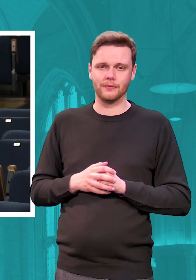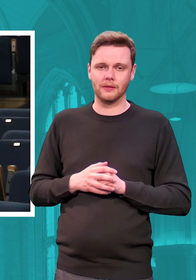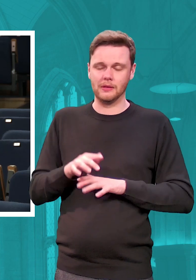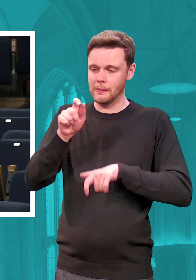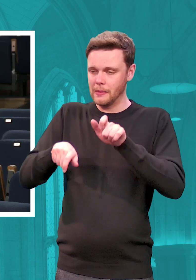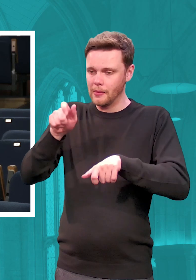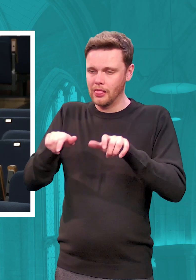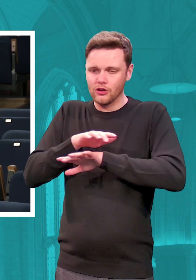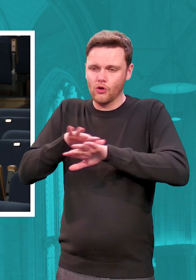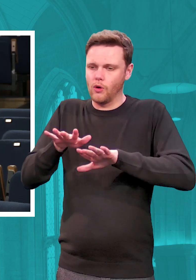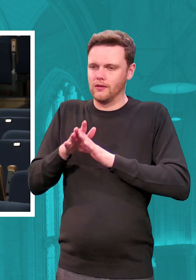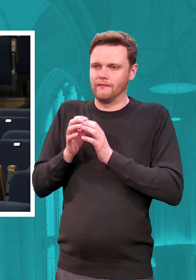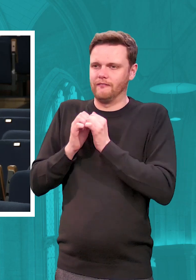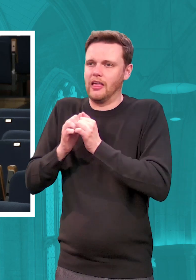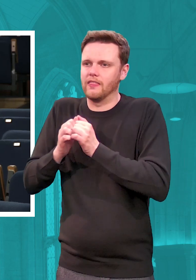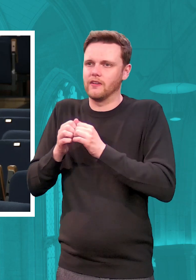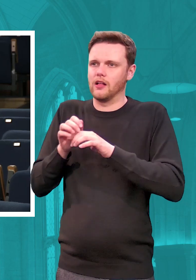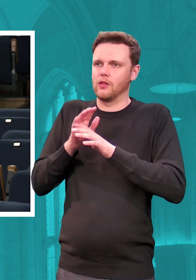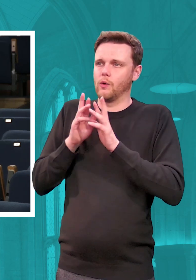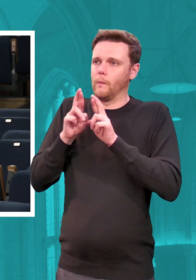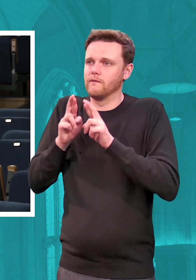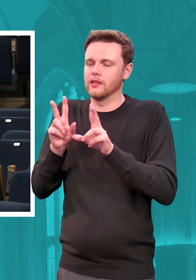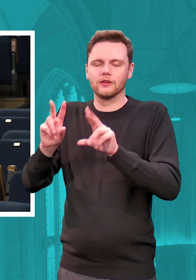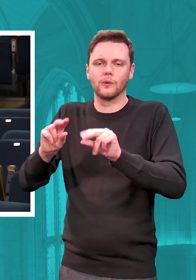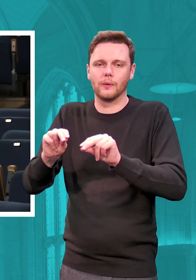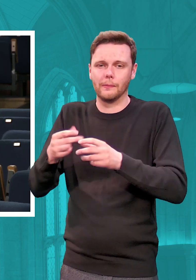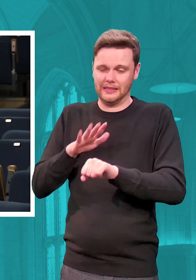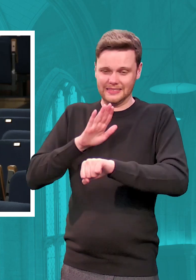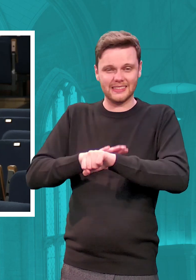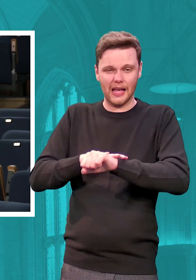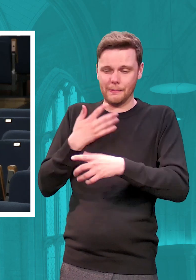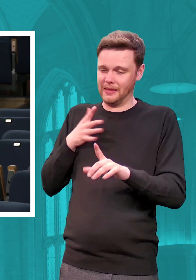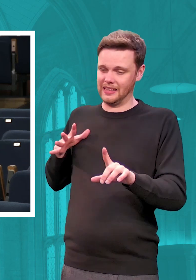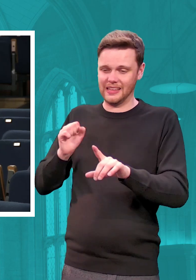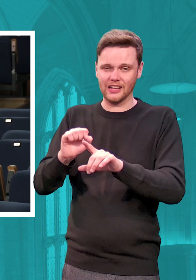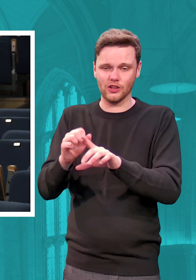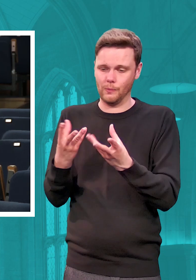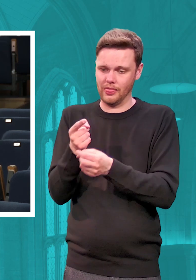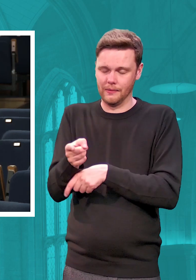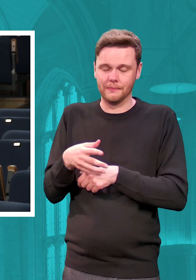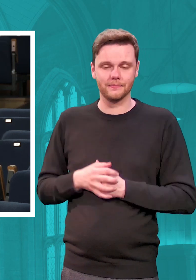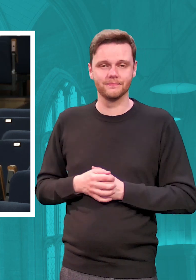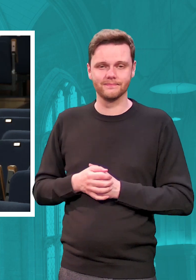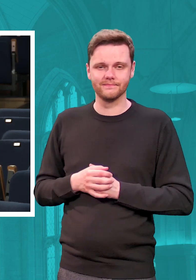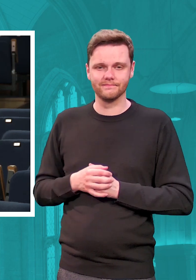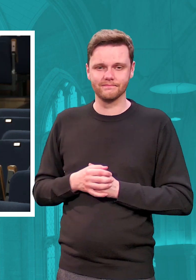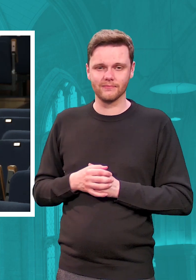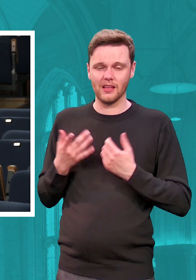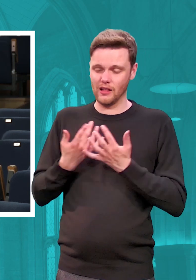and prayerful and hopeful, but time has caught up with them. And in many places, the future